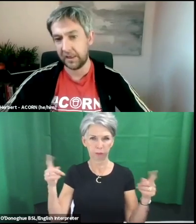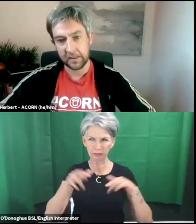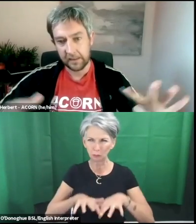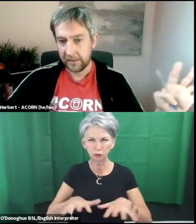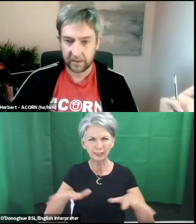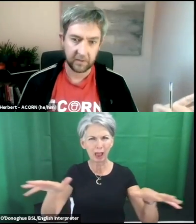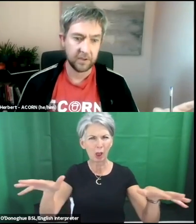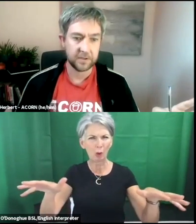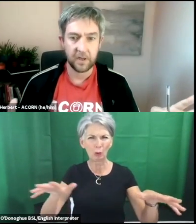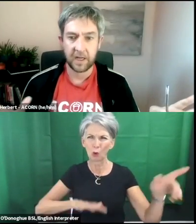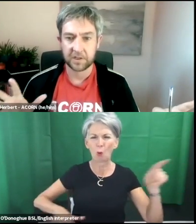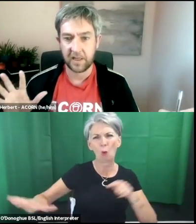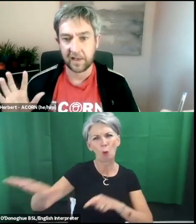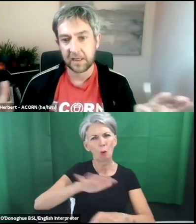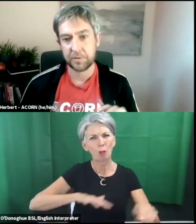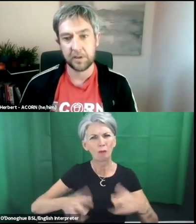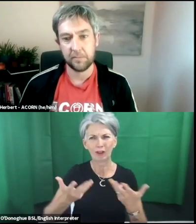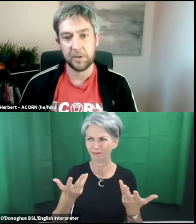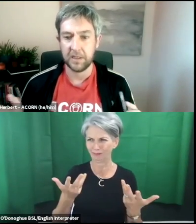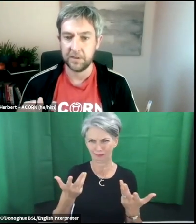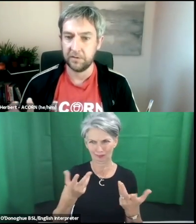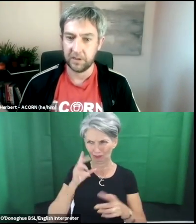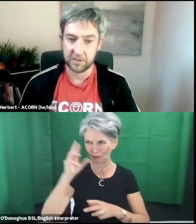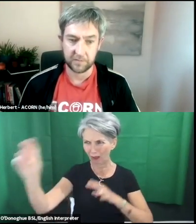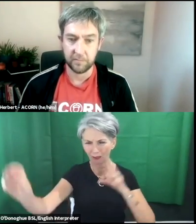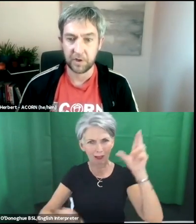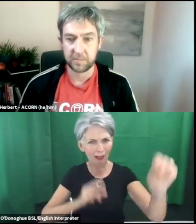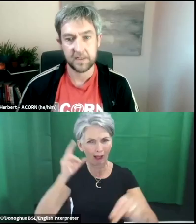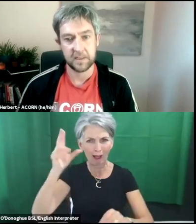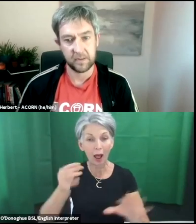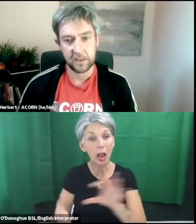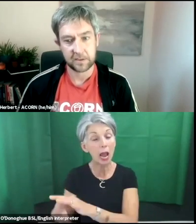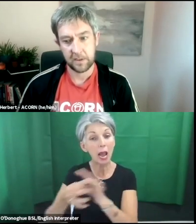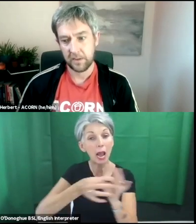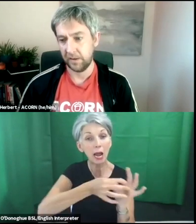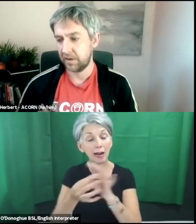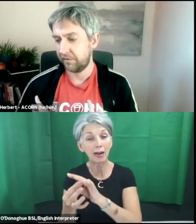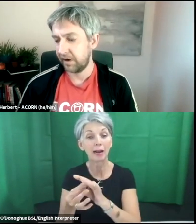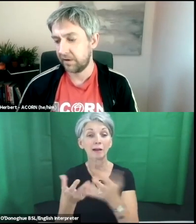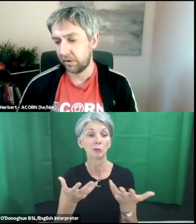whole city, you know, and actually that link between communities and unions has for the most part disappeared.